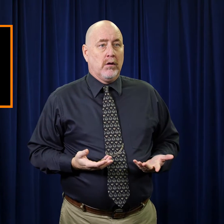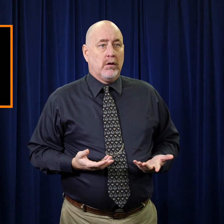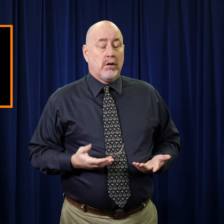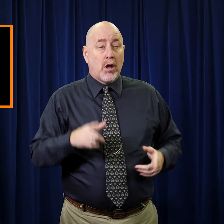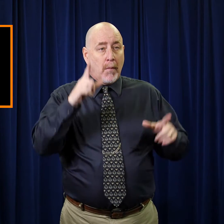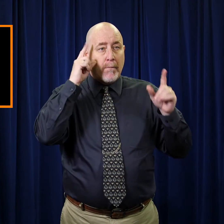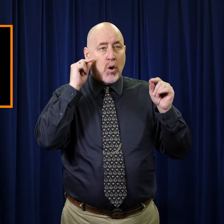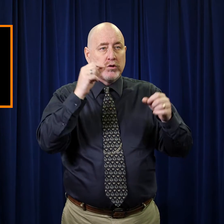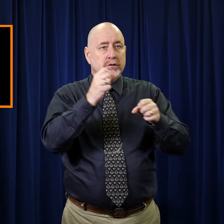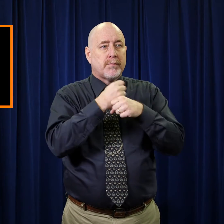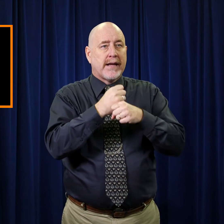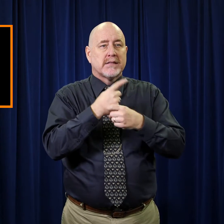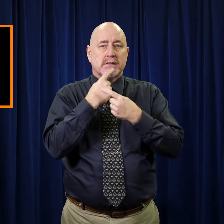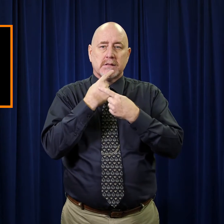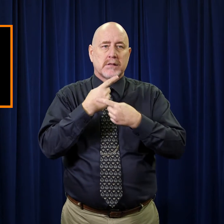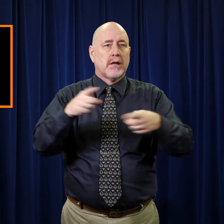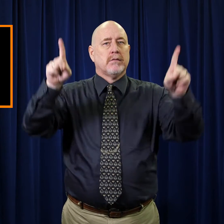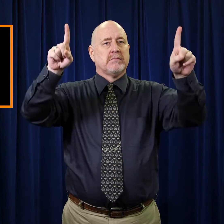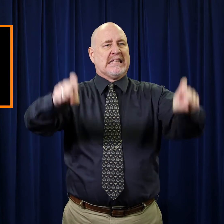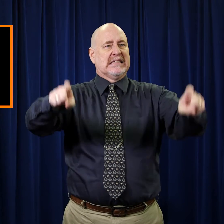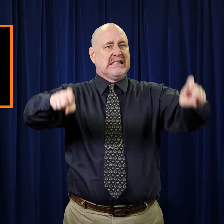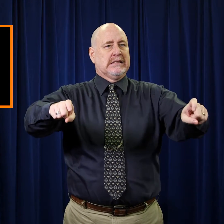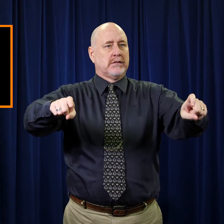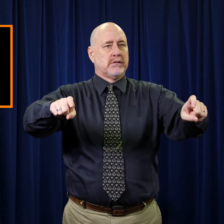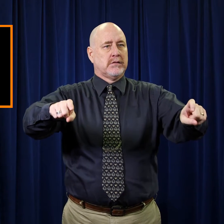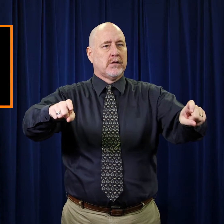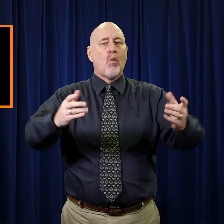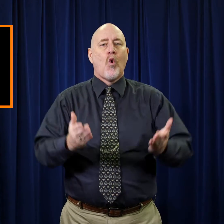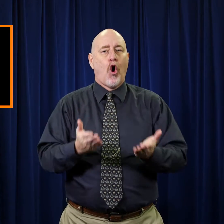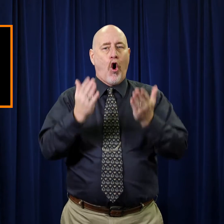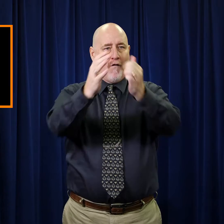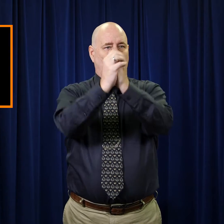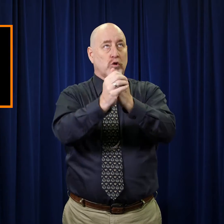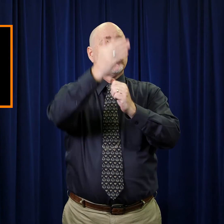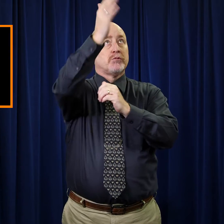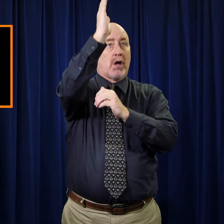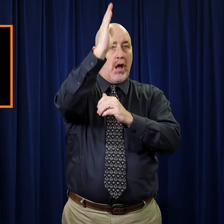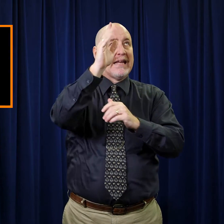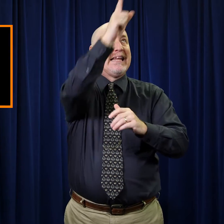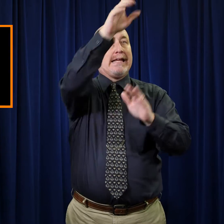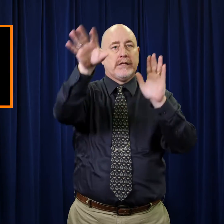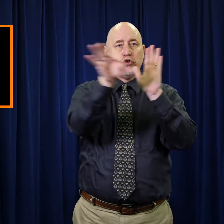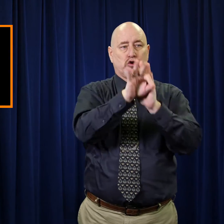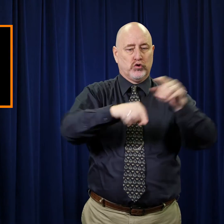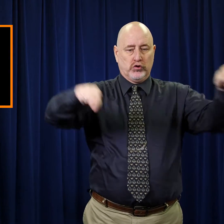then. Moses creates a public test. They're going to offer worship to God and God